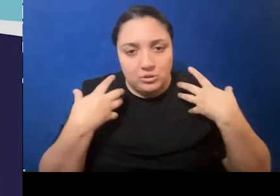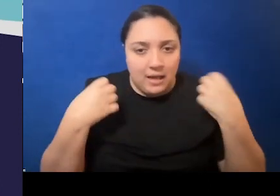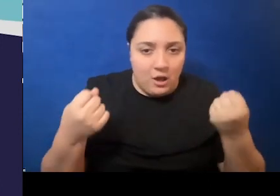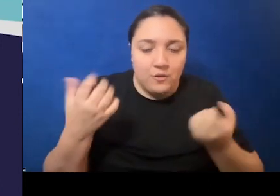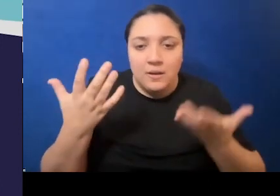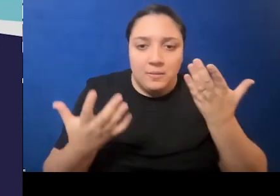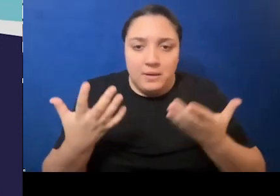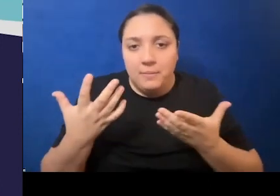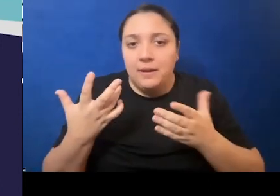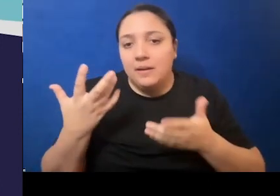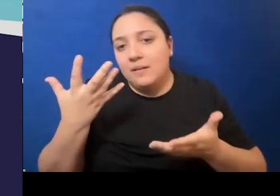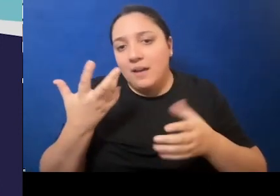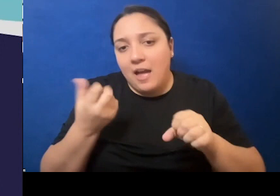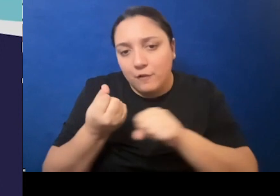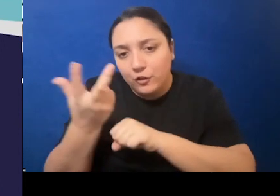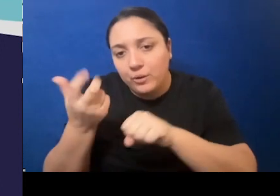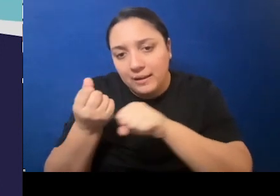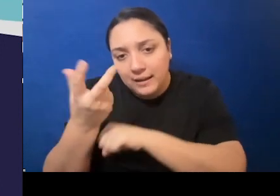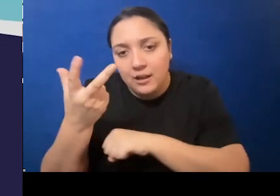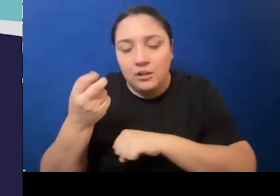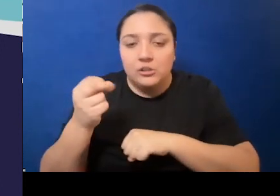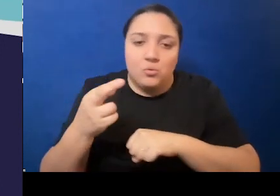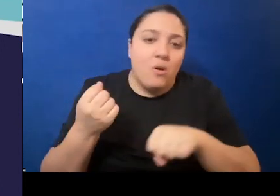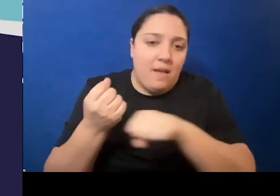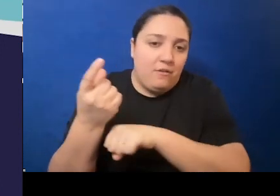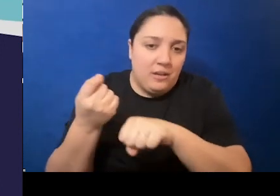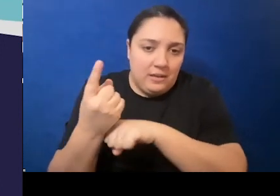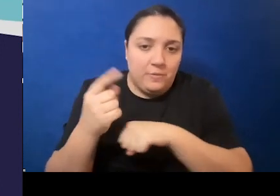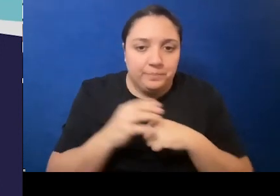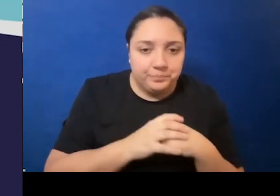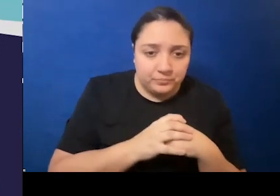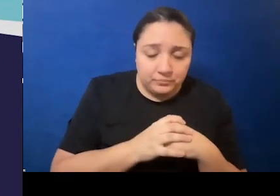RATING SCALES TO USE. BECAUSE EVERY STUDENT HAS MENTAL